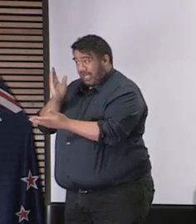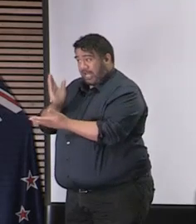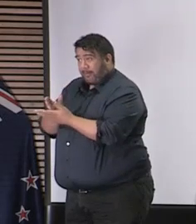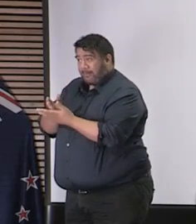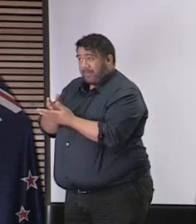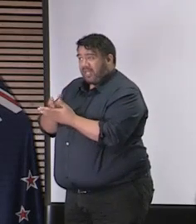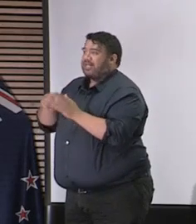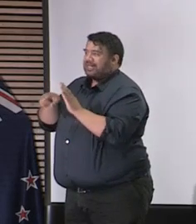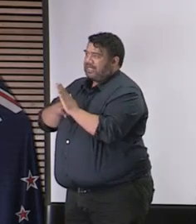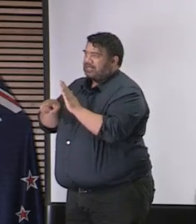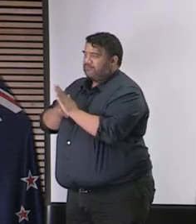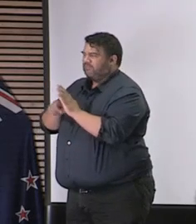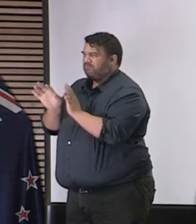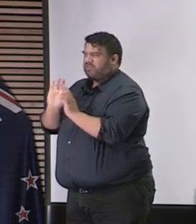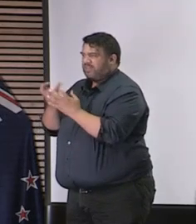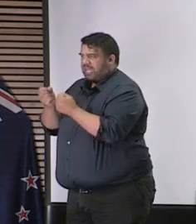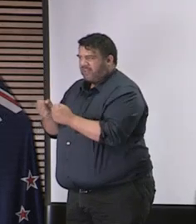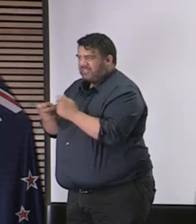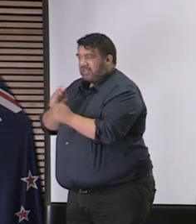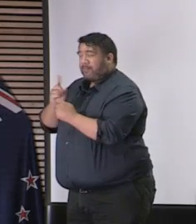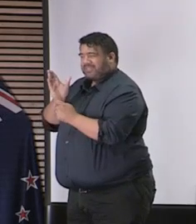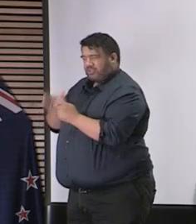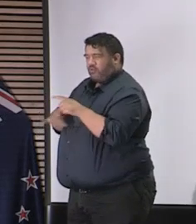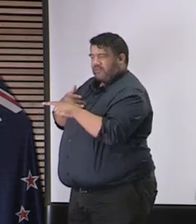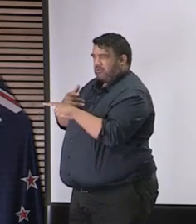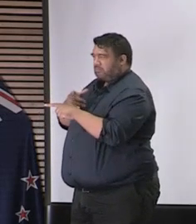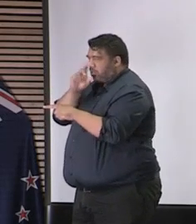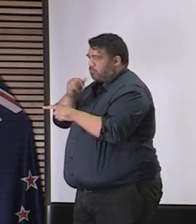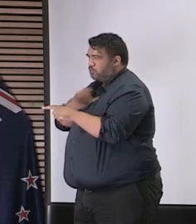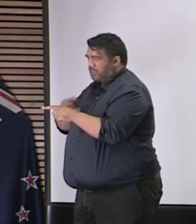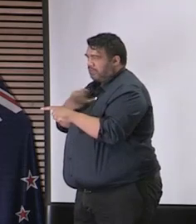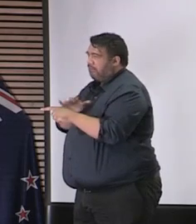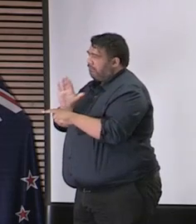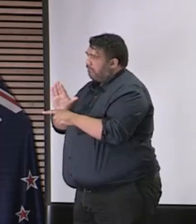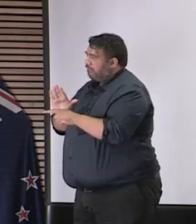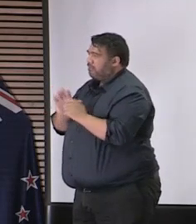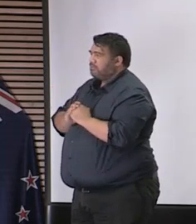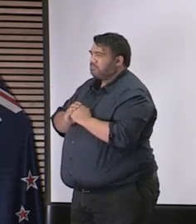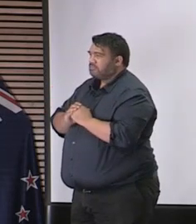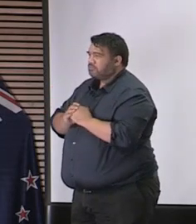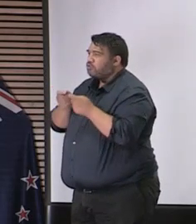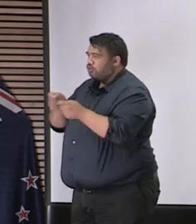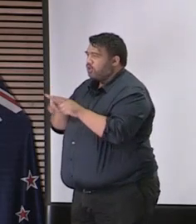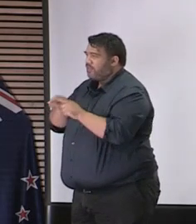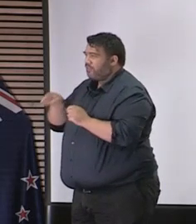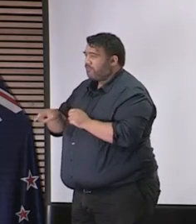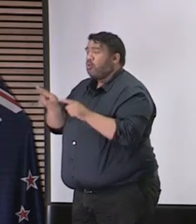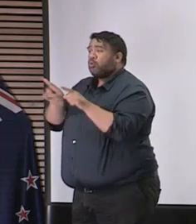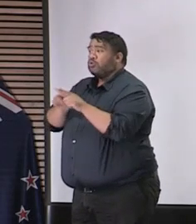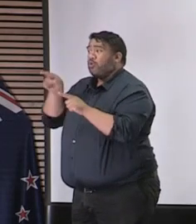was tested. The test was negative but she is still classified as a probable case and treated as such. The other